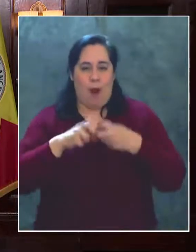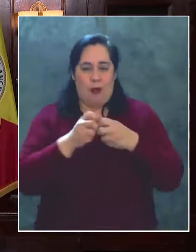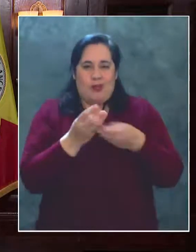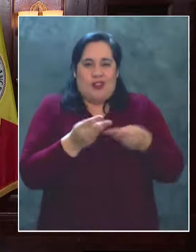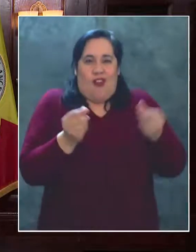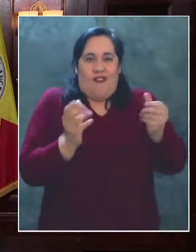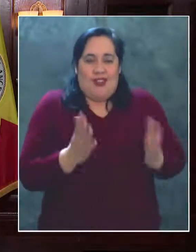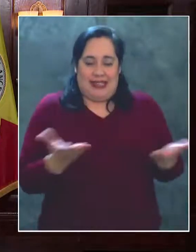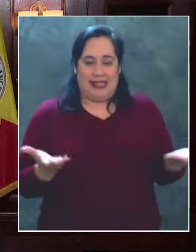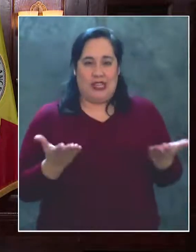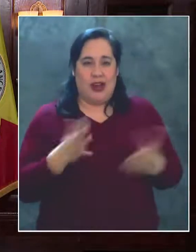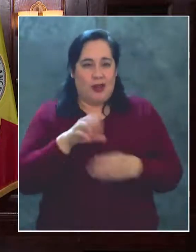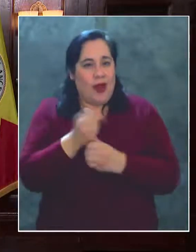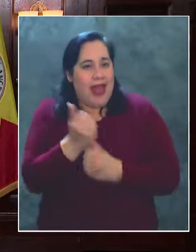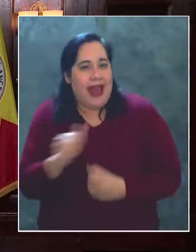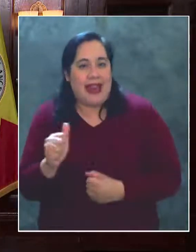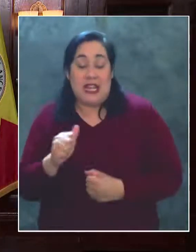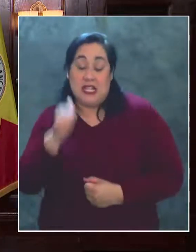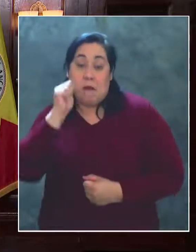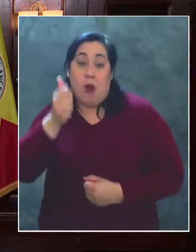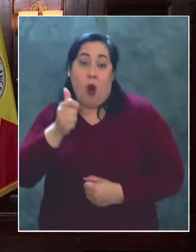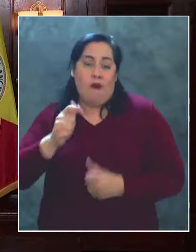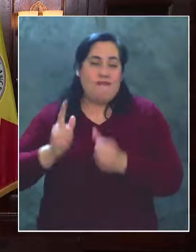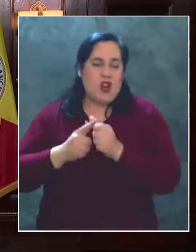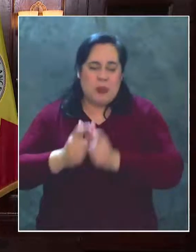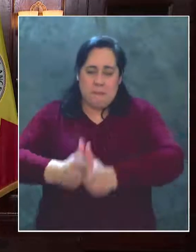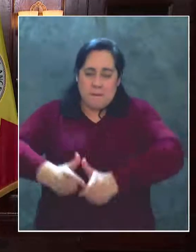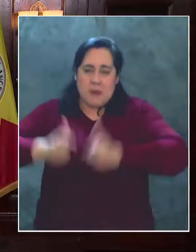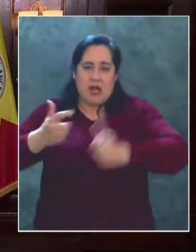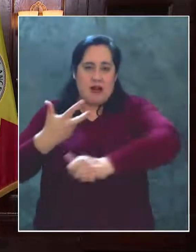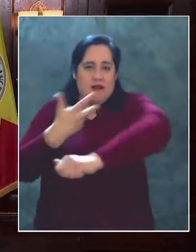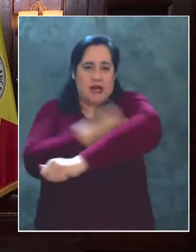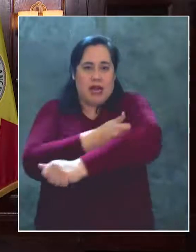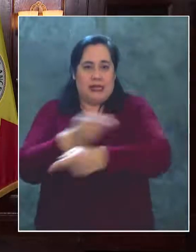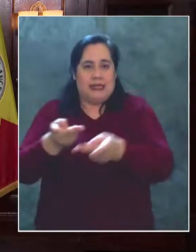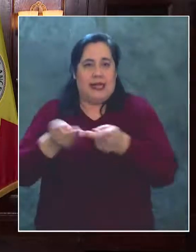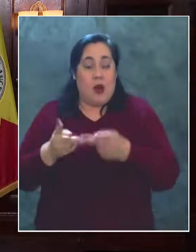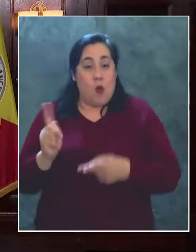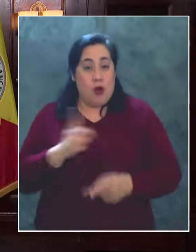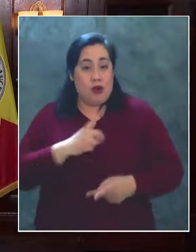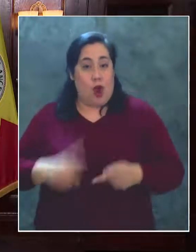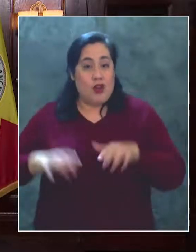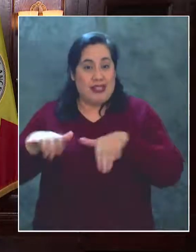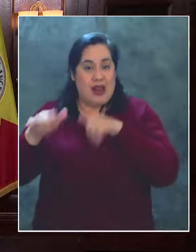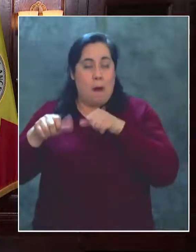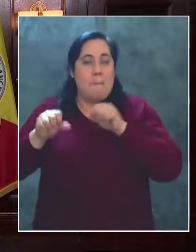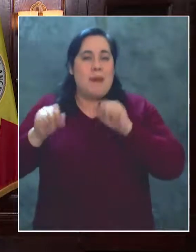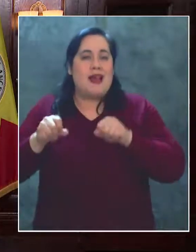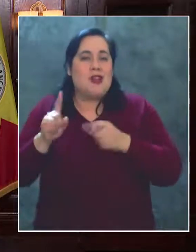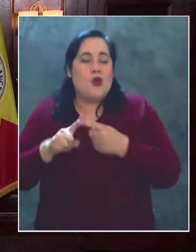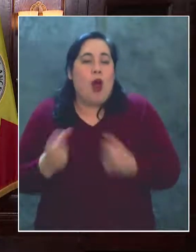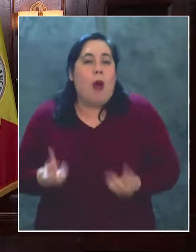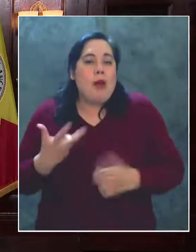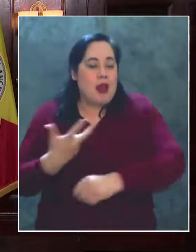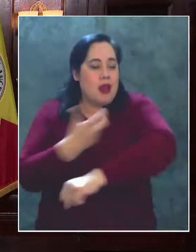TOMORROW WE'RE GOING TO OPEN UP OUR FIRST MASS VACCINATION WITH